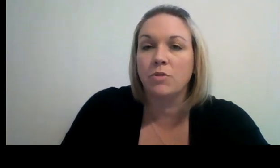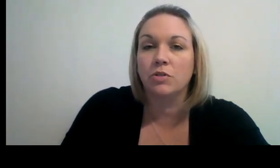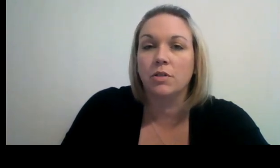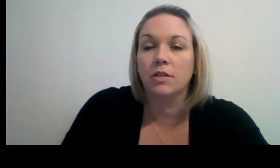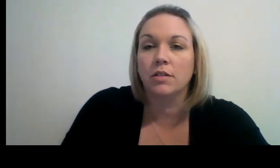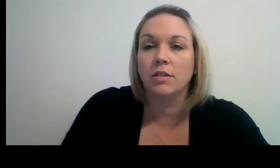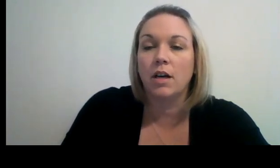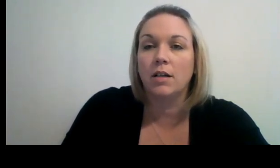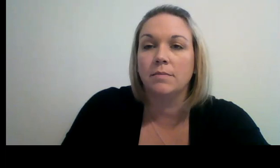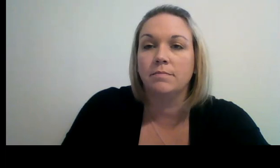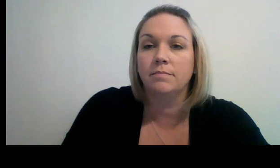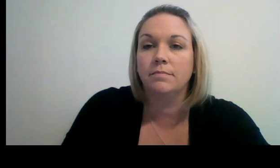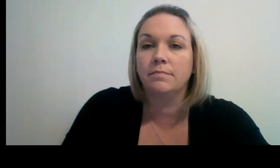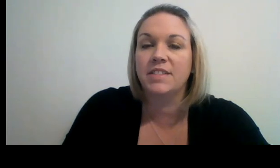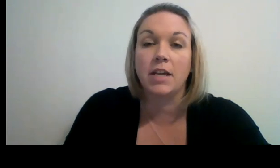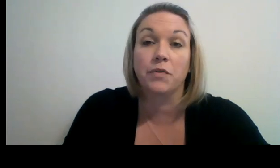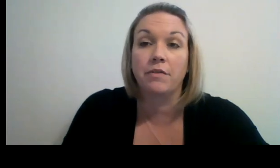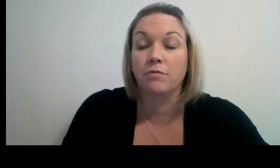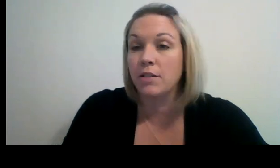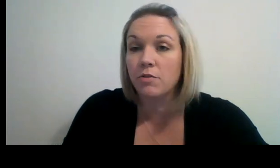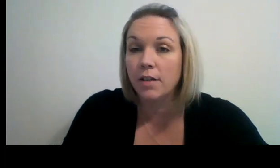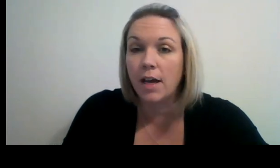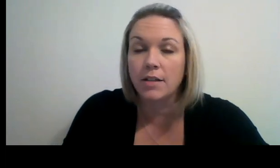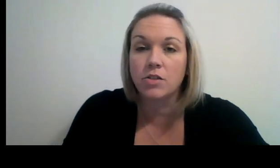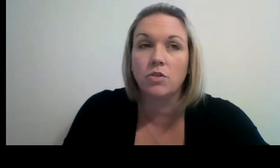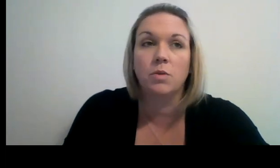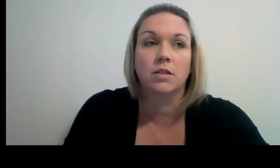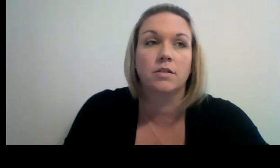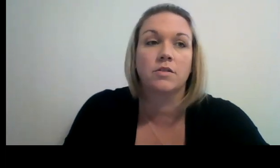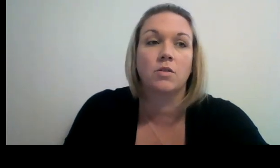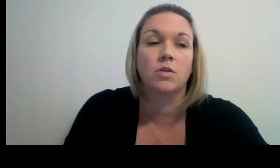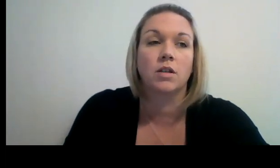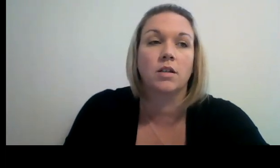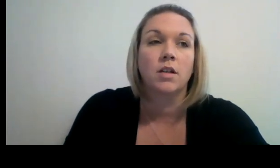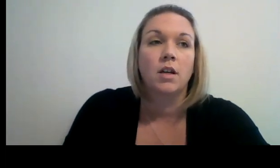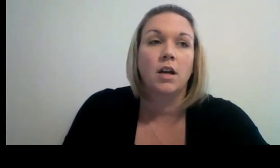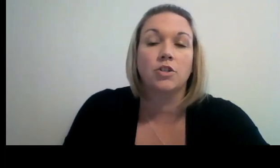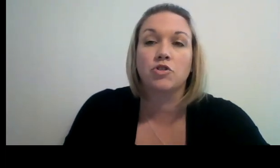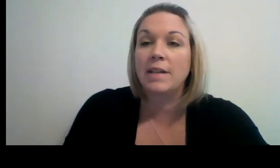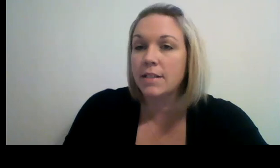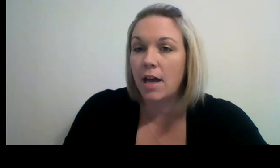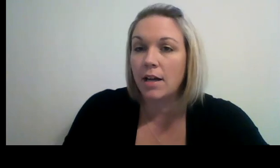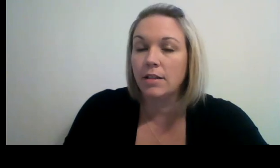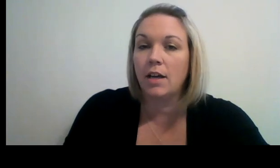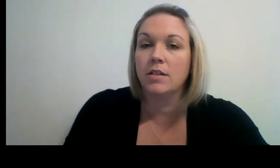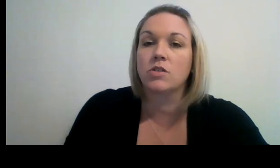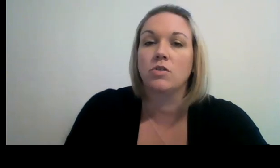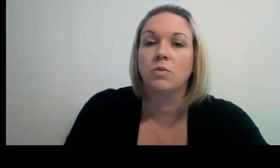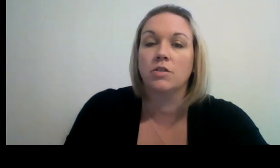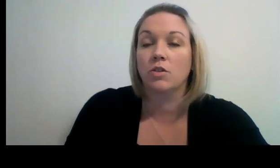you're, um, saying your favorite restaurant that has two words or a street sign that has two words or